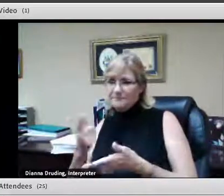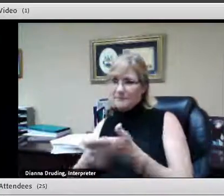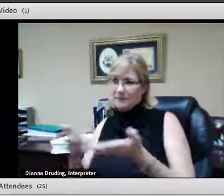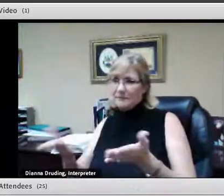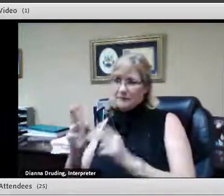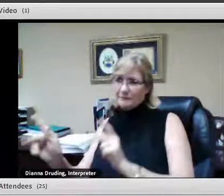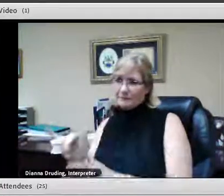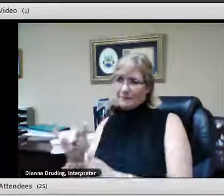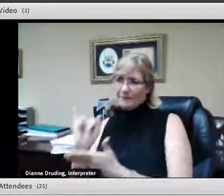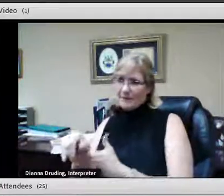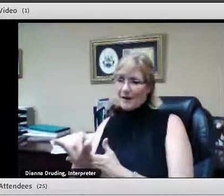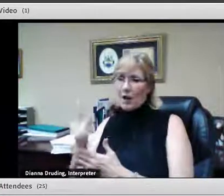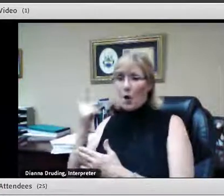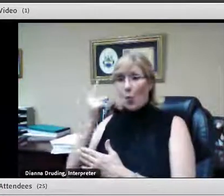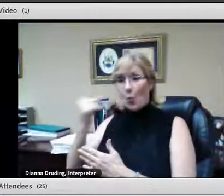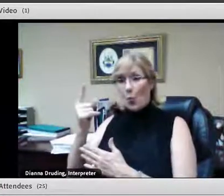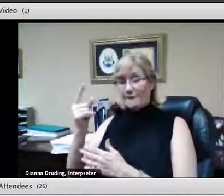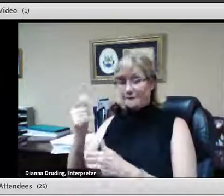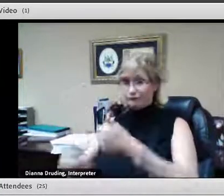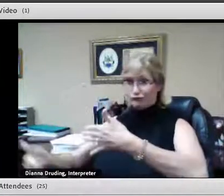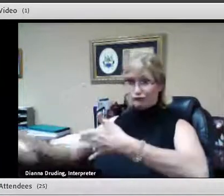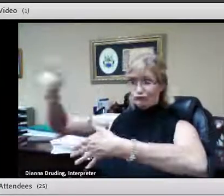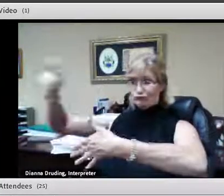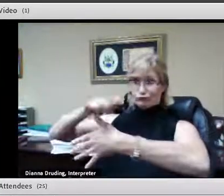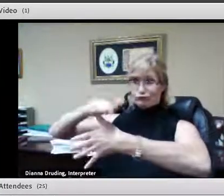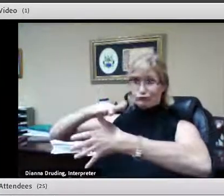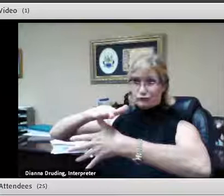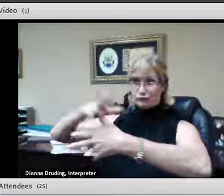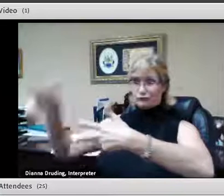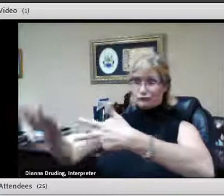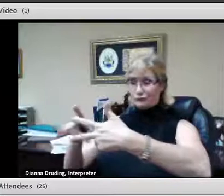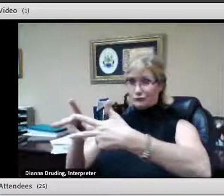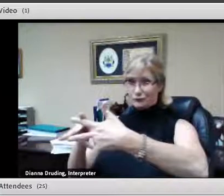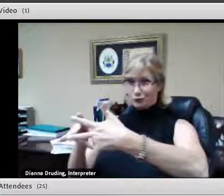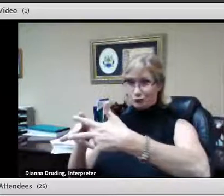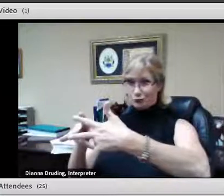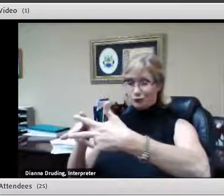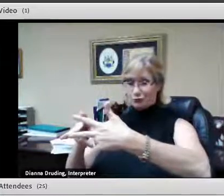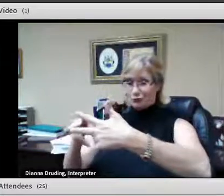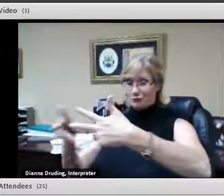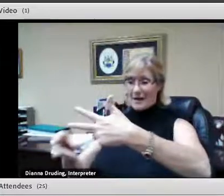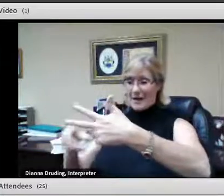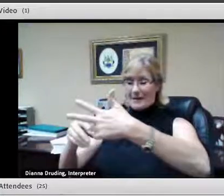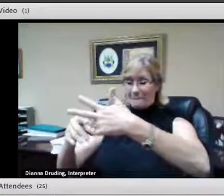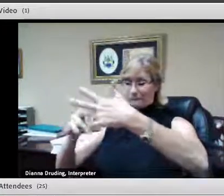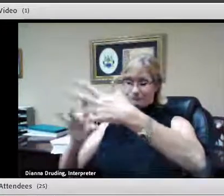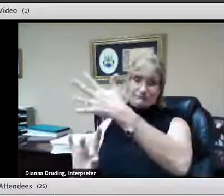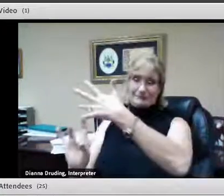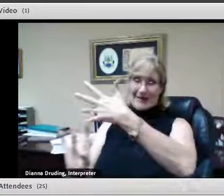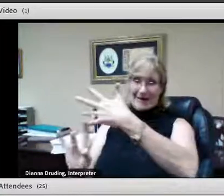But you're going to have one top predator, two omnivores, four herbivores and eight producers, approximately.